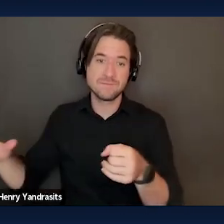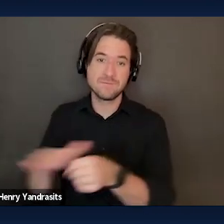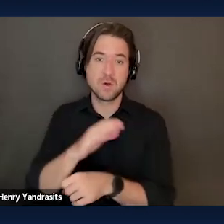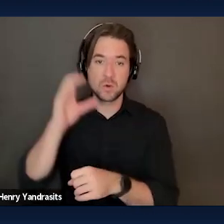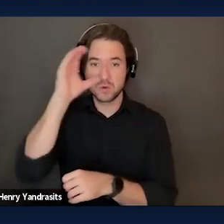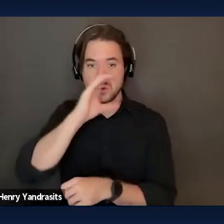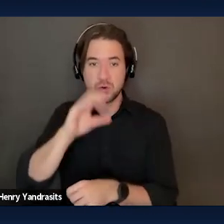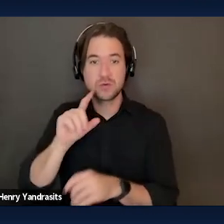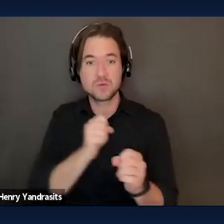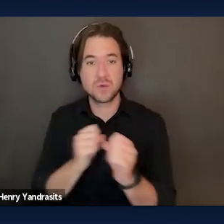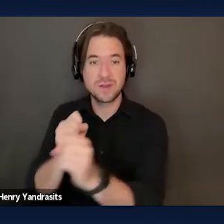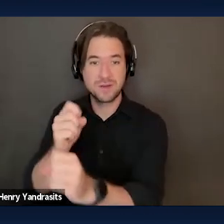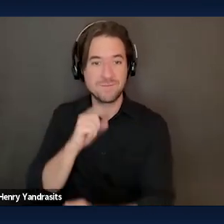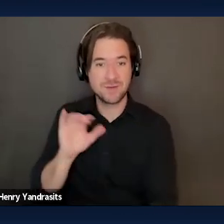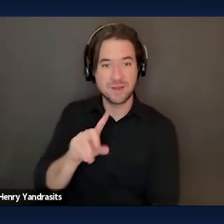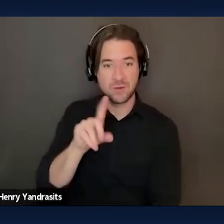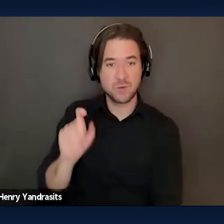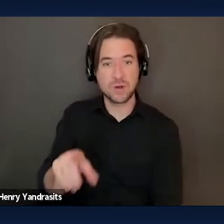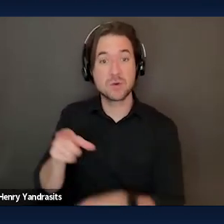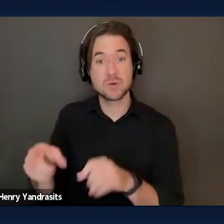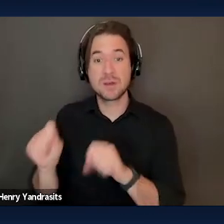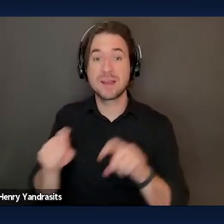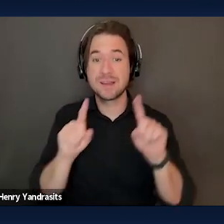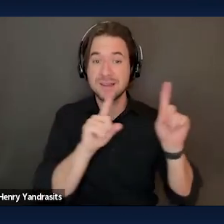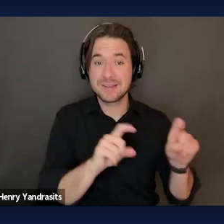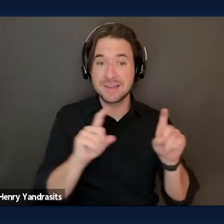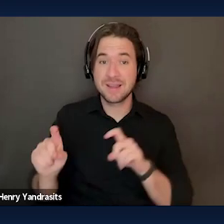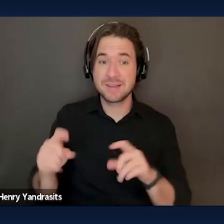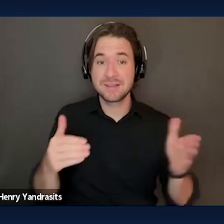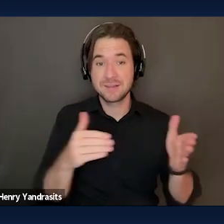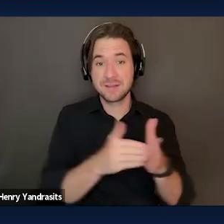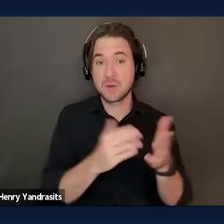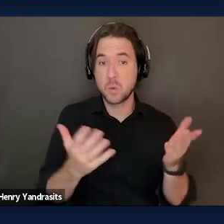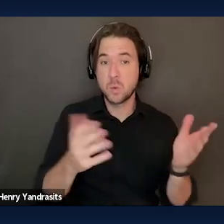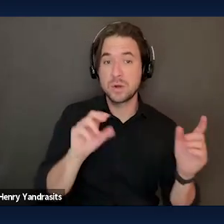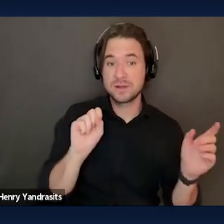Which you can then test against. Sentinel articles, which were selected.